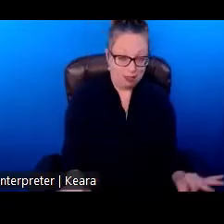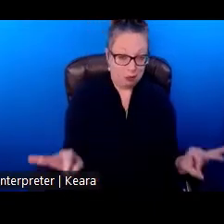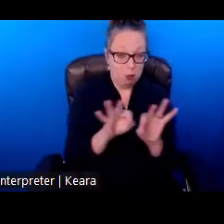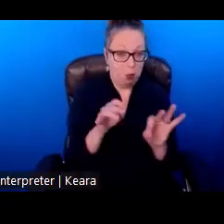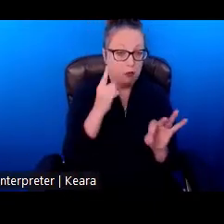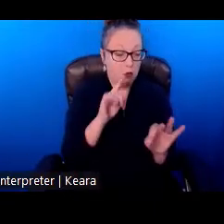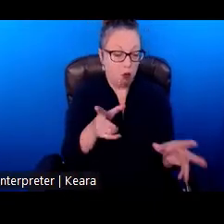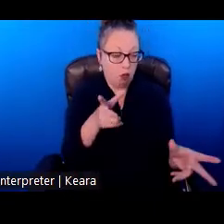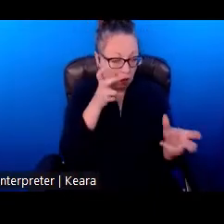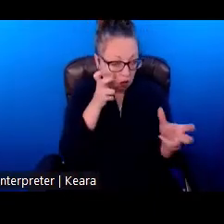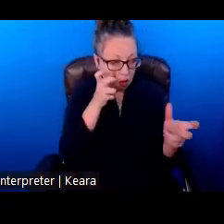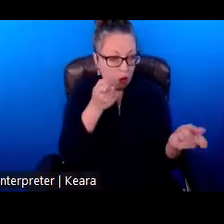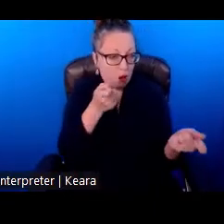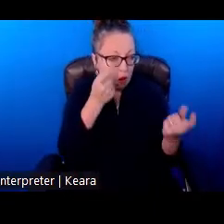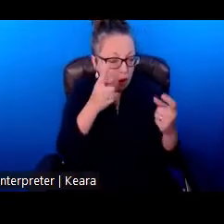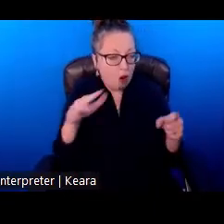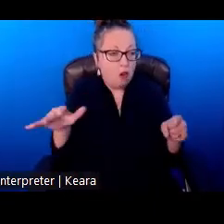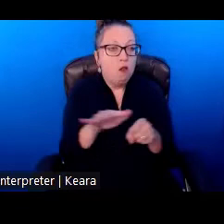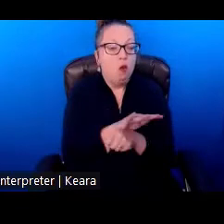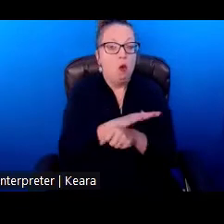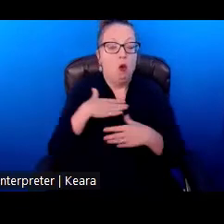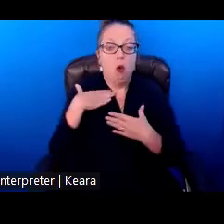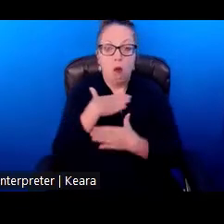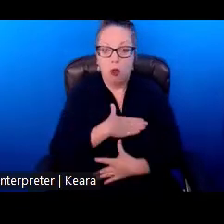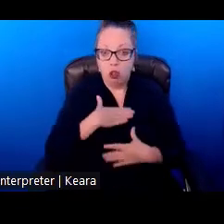work. Artists who choose to submit a statement for